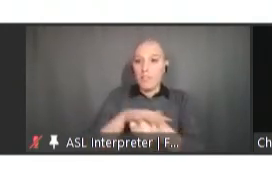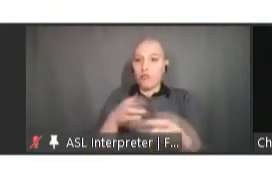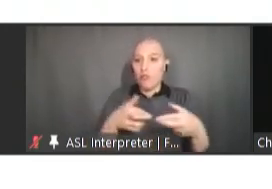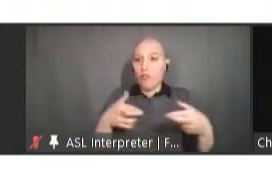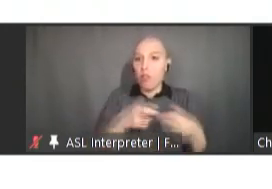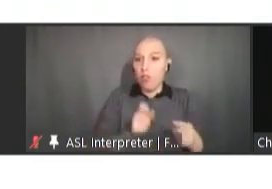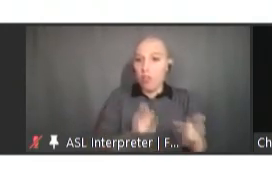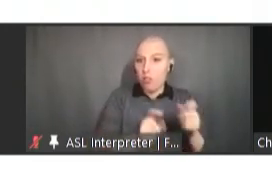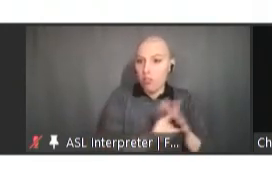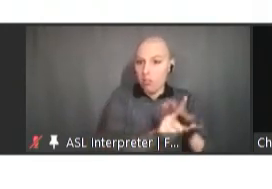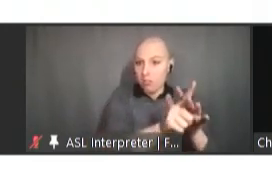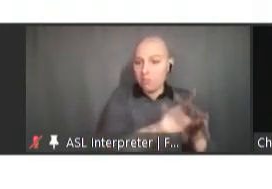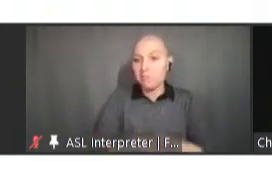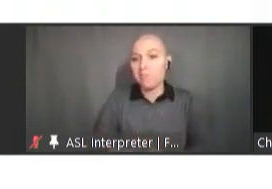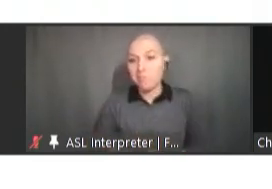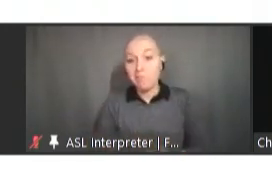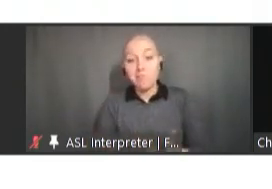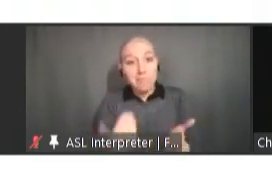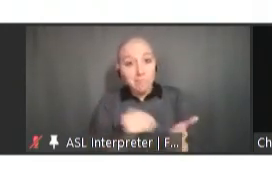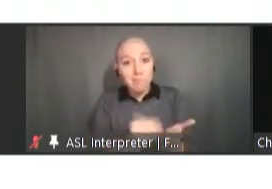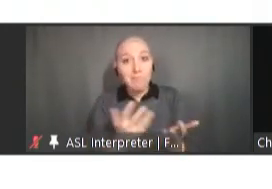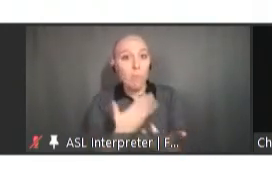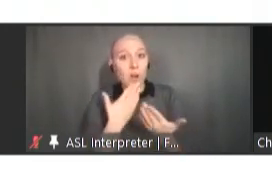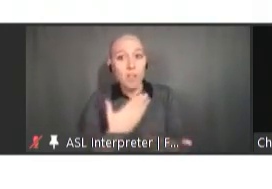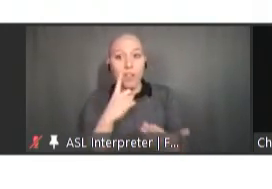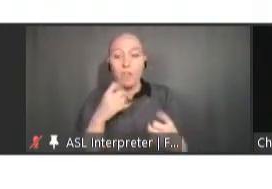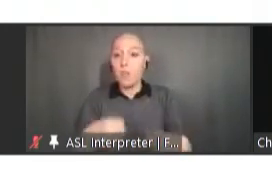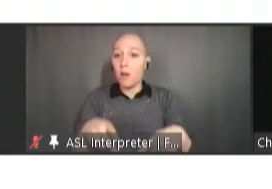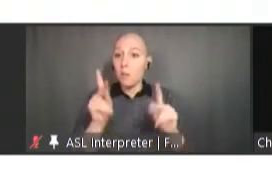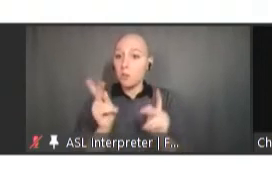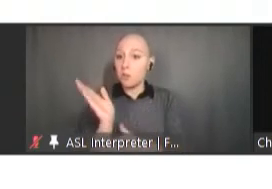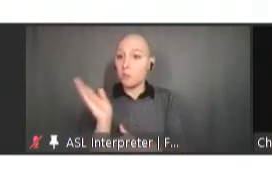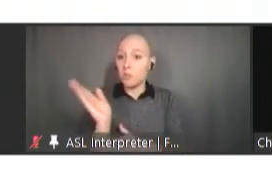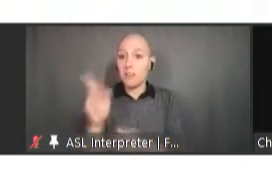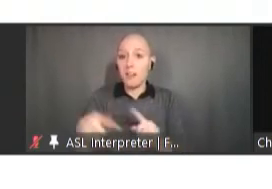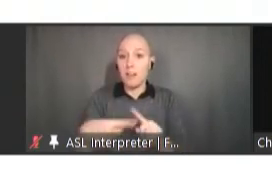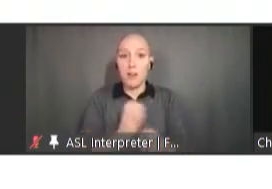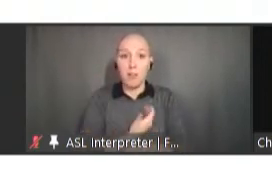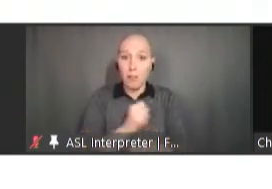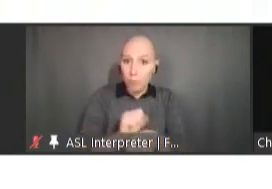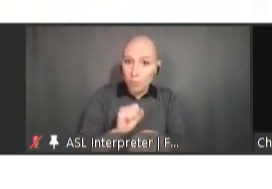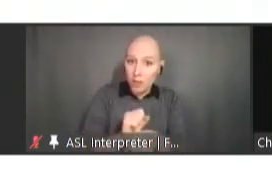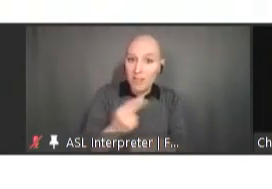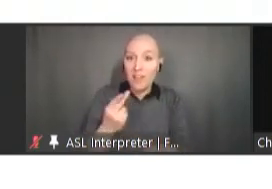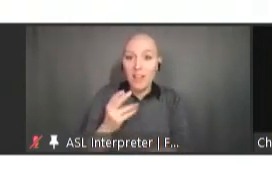present on the work of H-CORE and the immune assay team, and happy to take any questions.